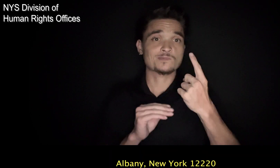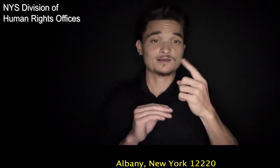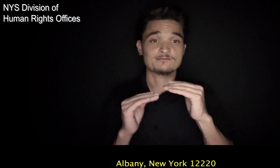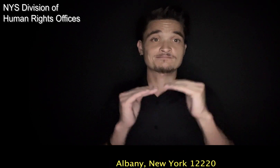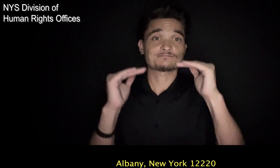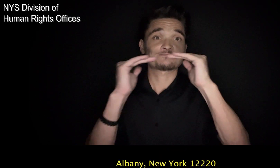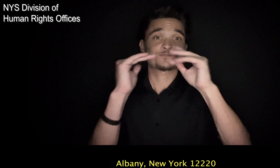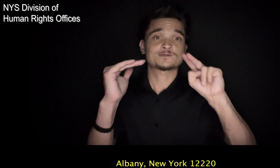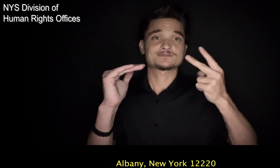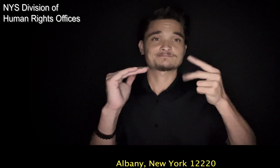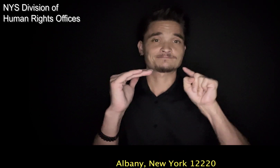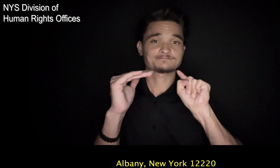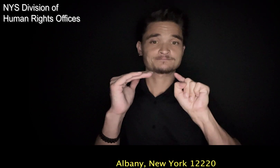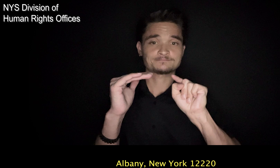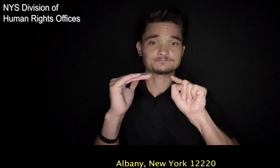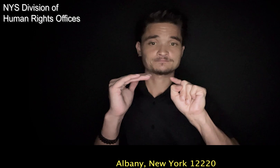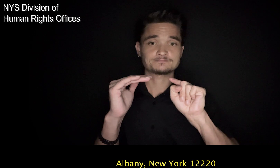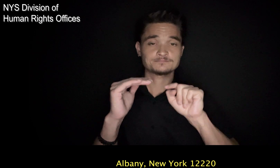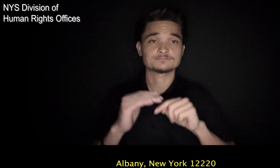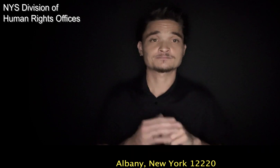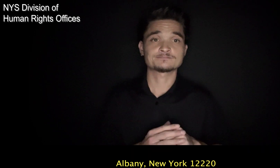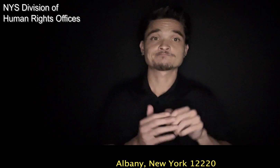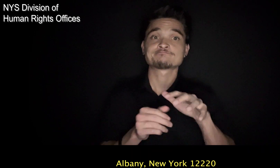Albany, New York 12220